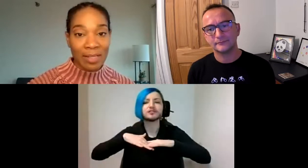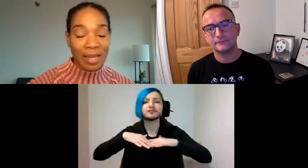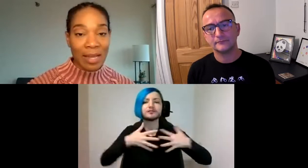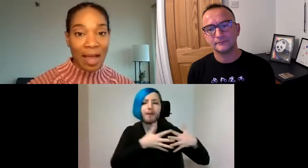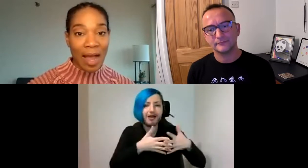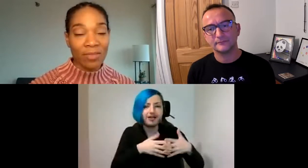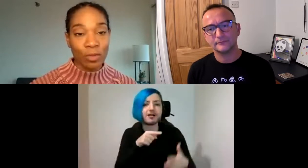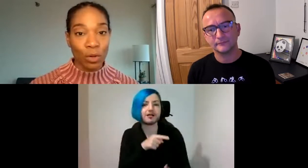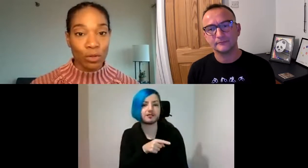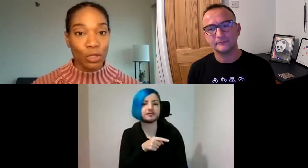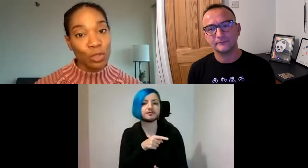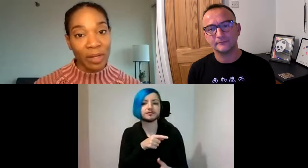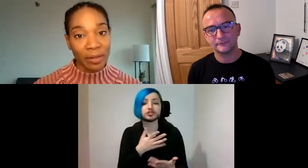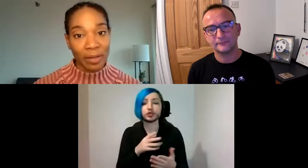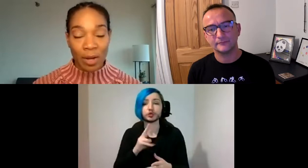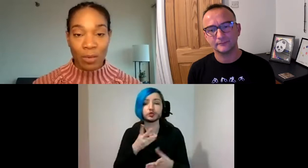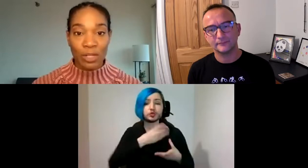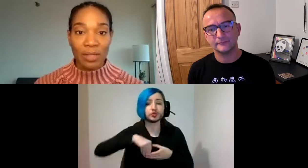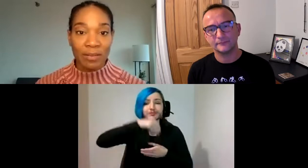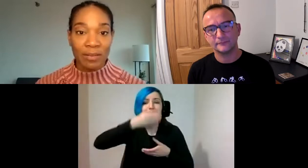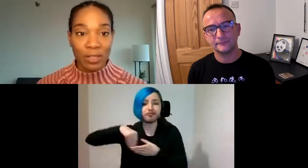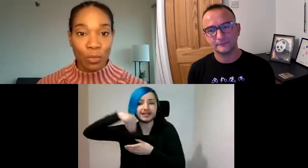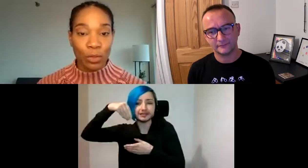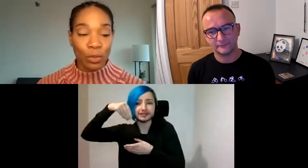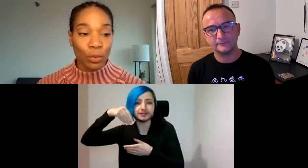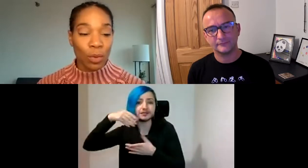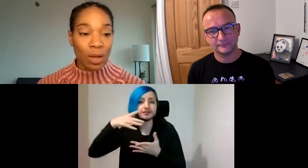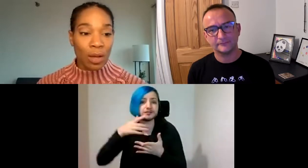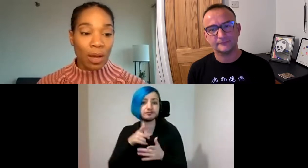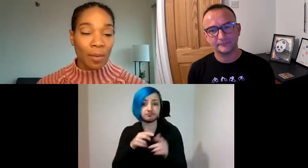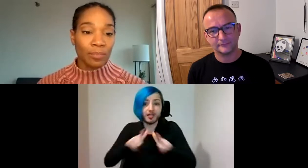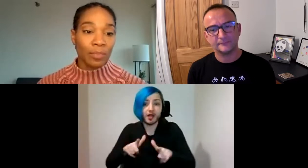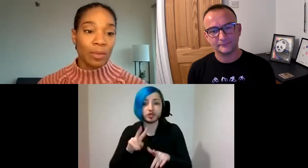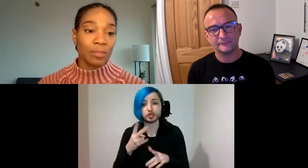could be a non conforming but somebody that was not